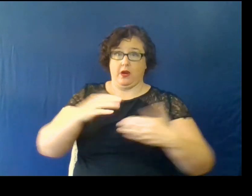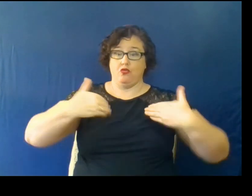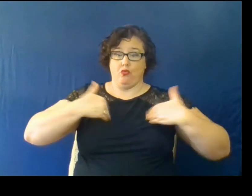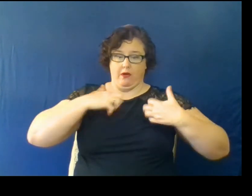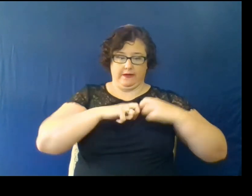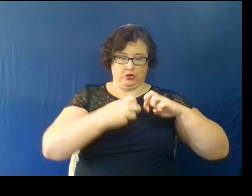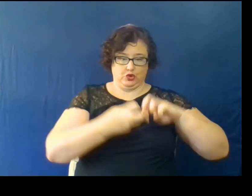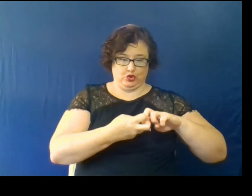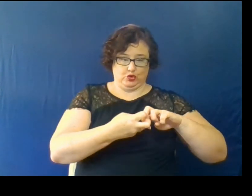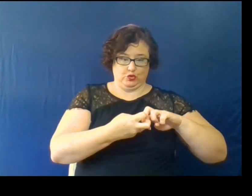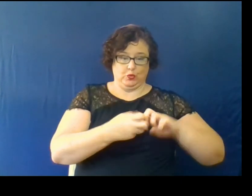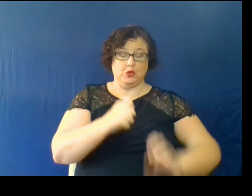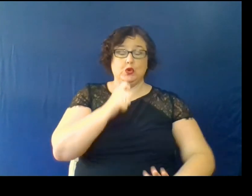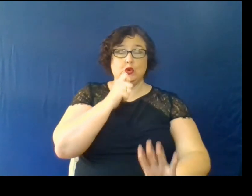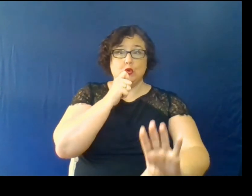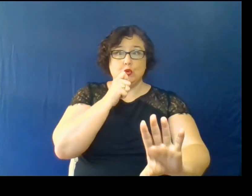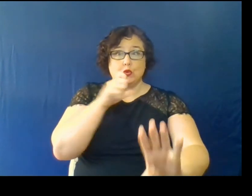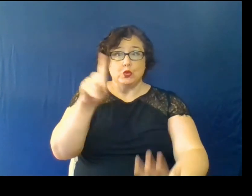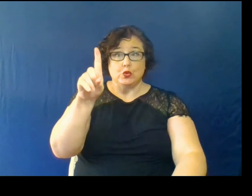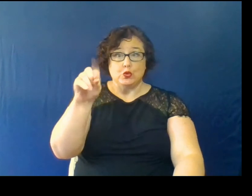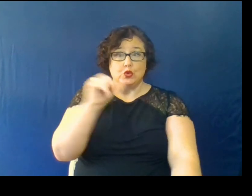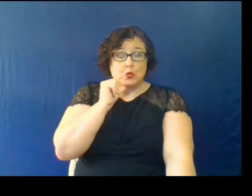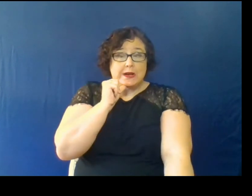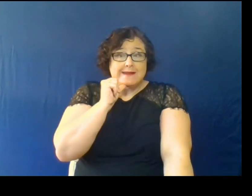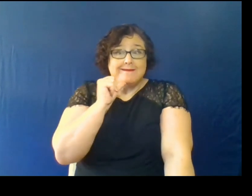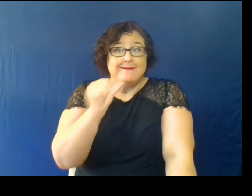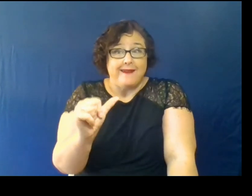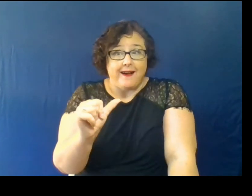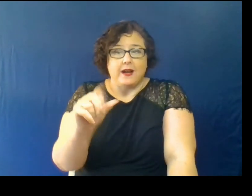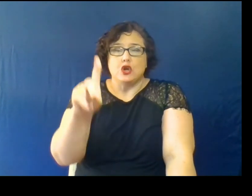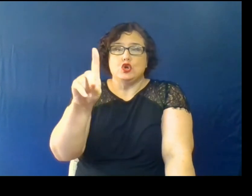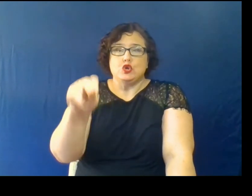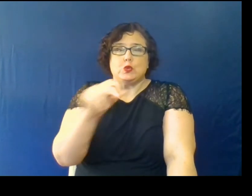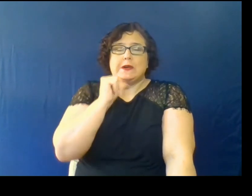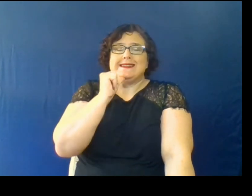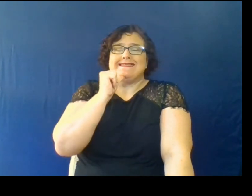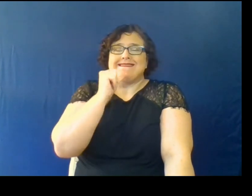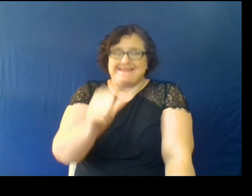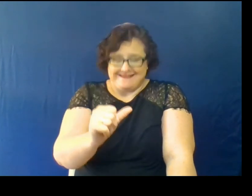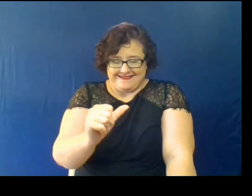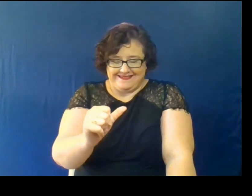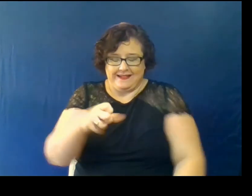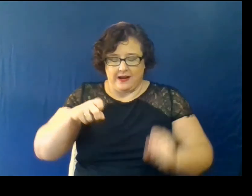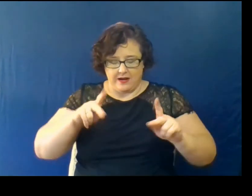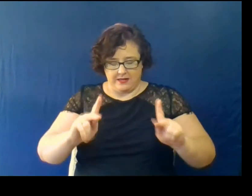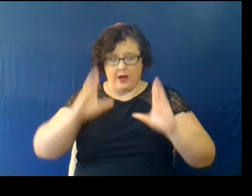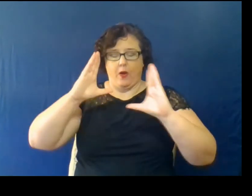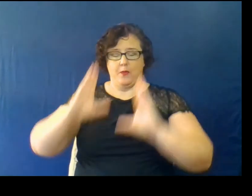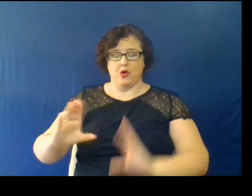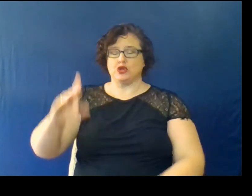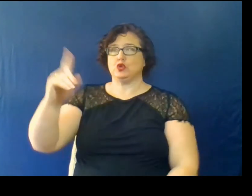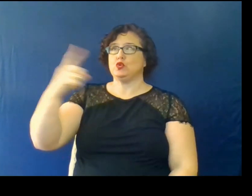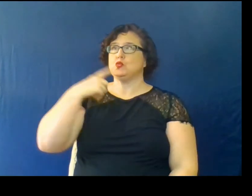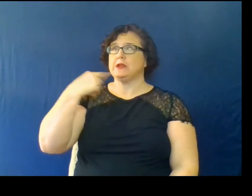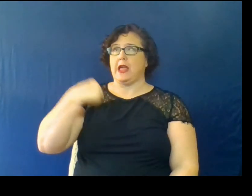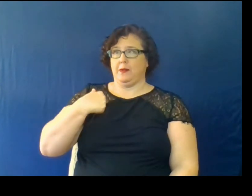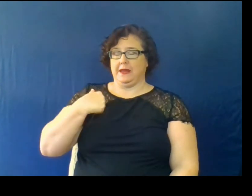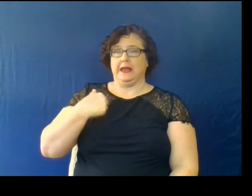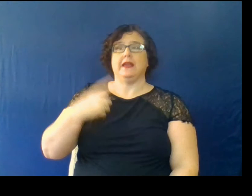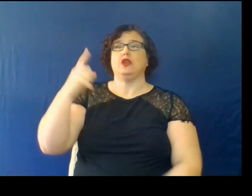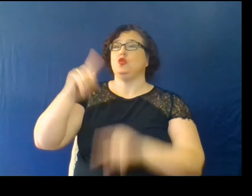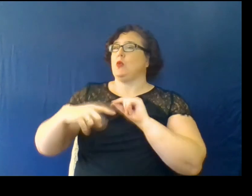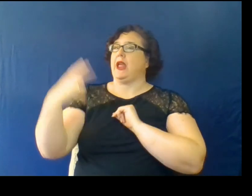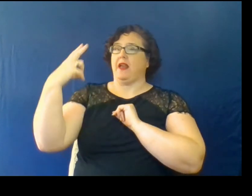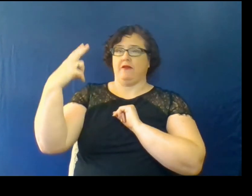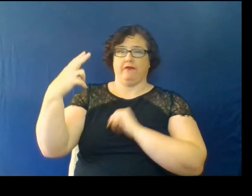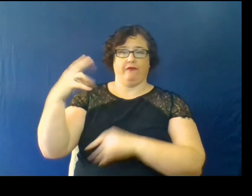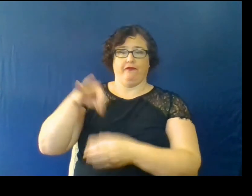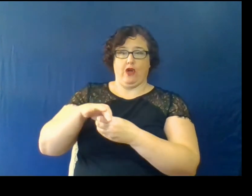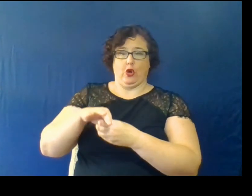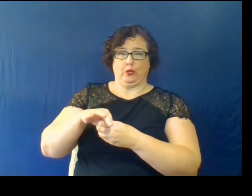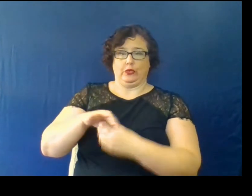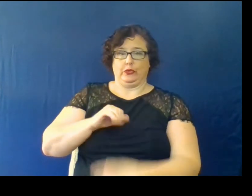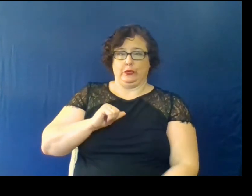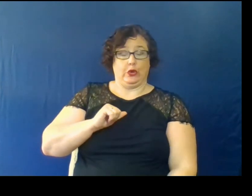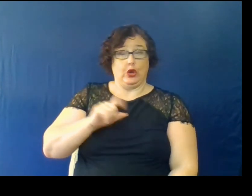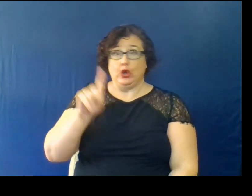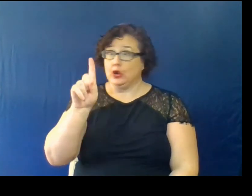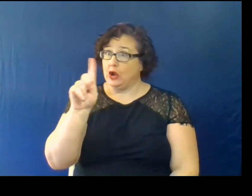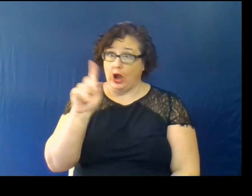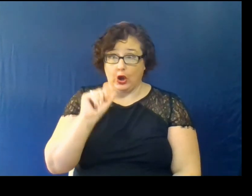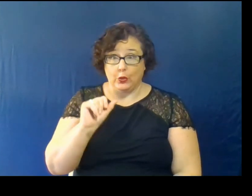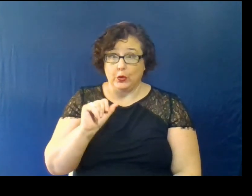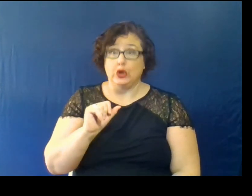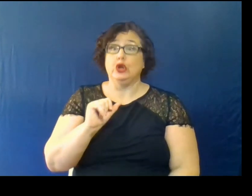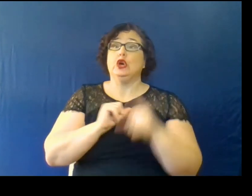do not I repeat do not let anyone tell you cannot vote. My golly you need to sit down or stand up,